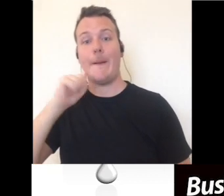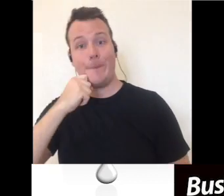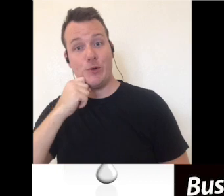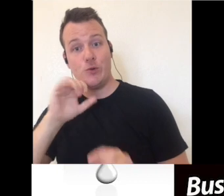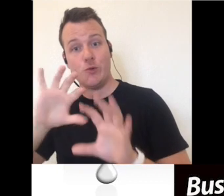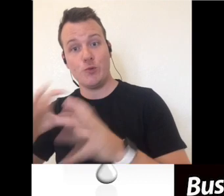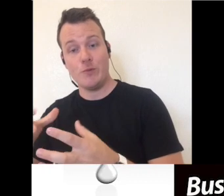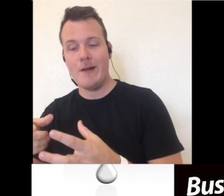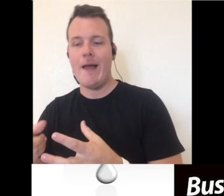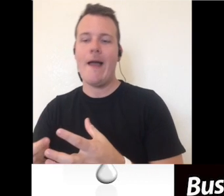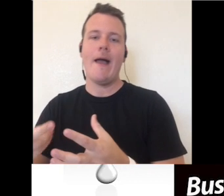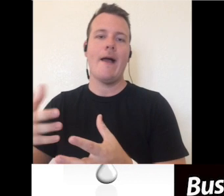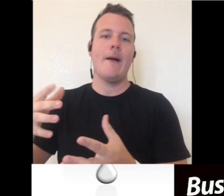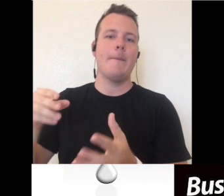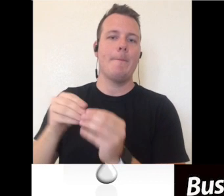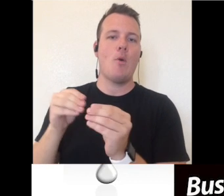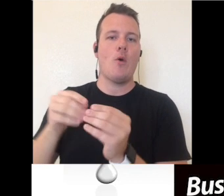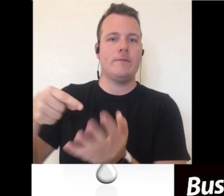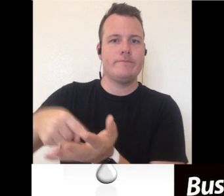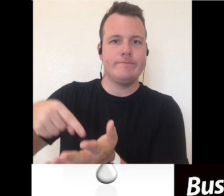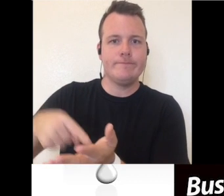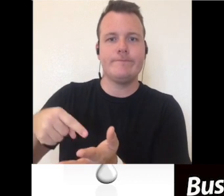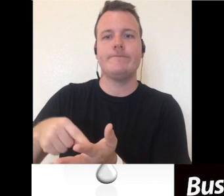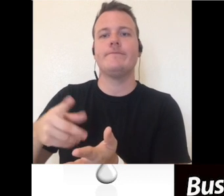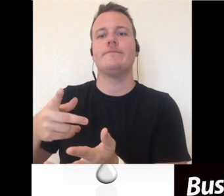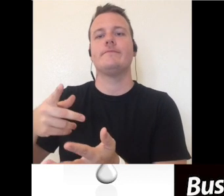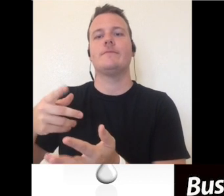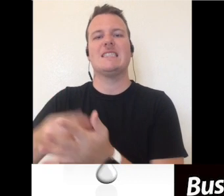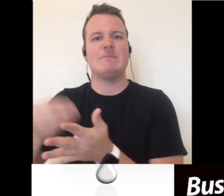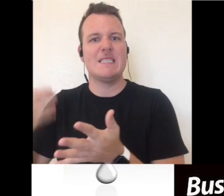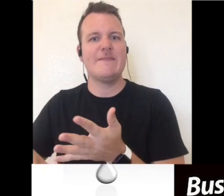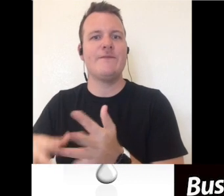software, where the Apple people had to pay pay more.